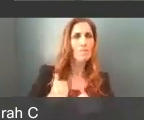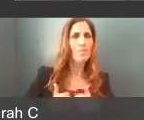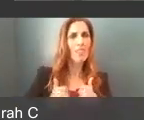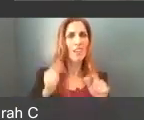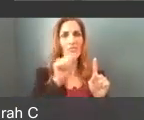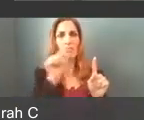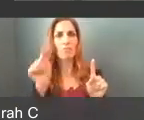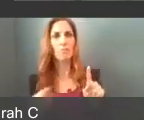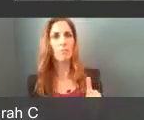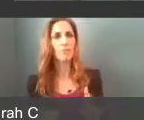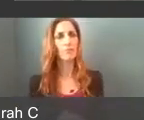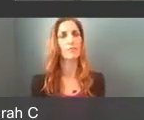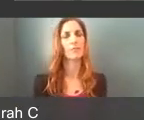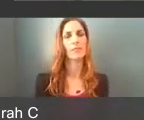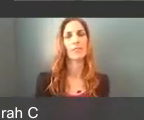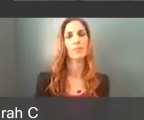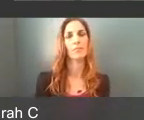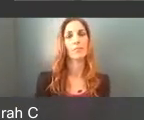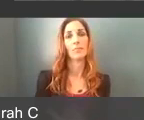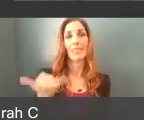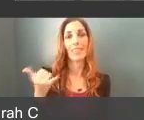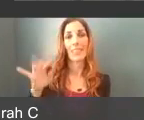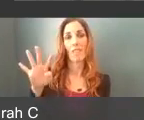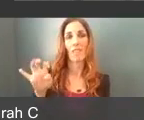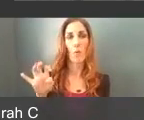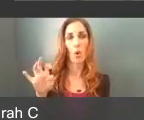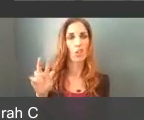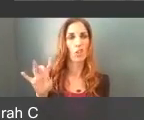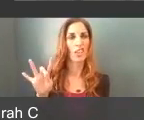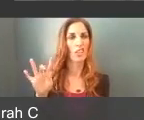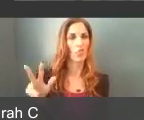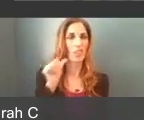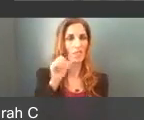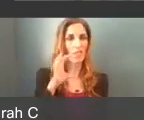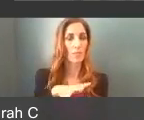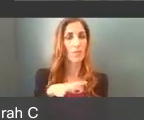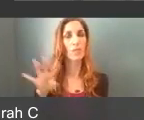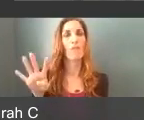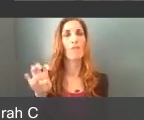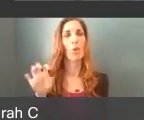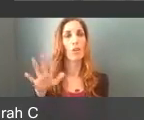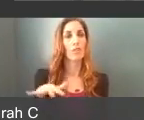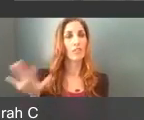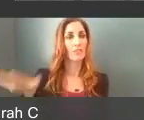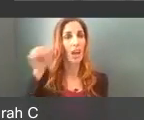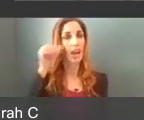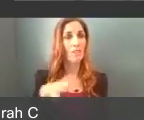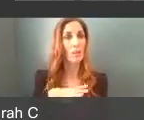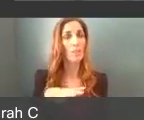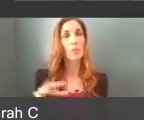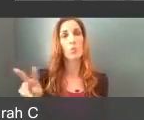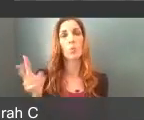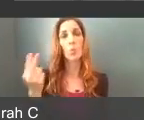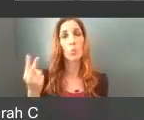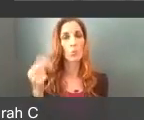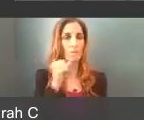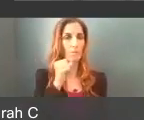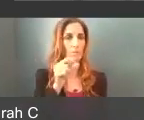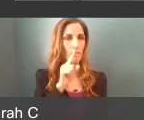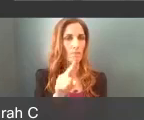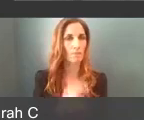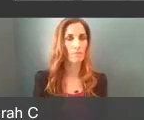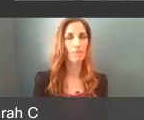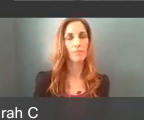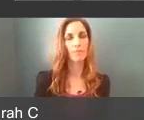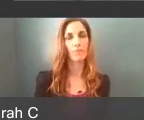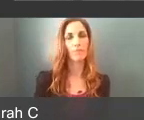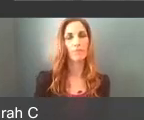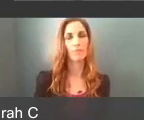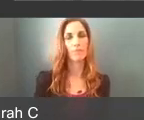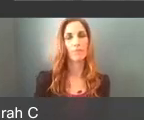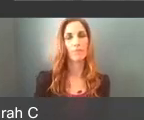Today we have 483 females, 455 males, and 2 unknown. I am sorry to confirm that 15